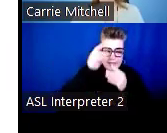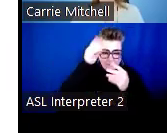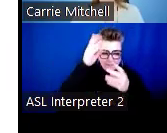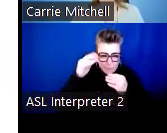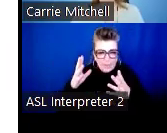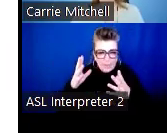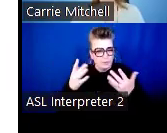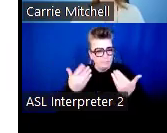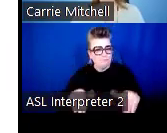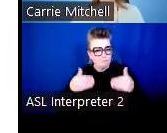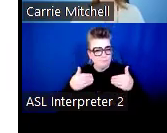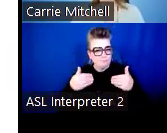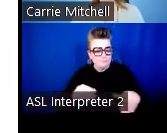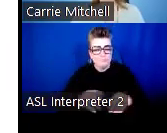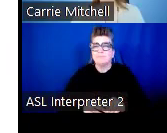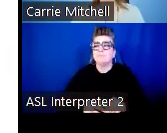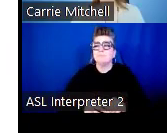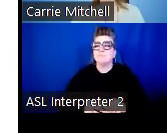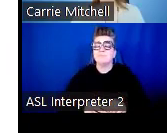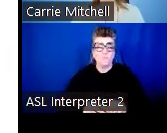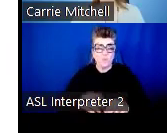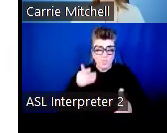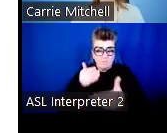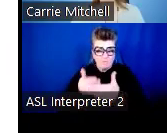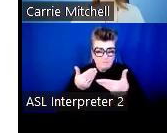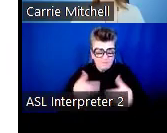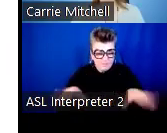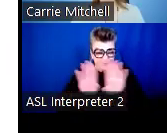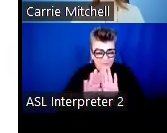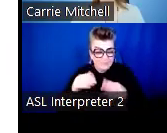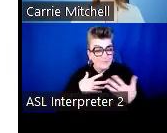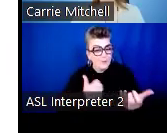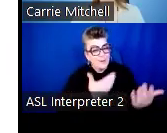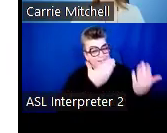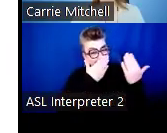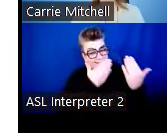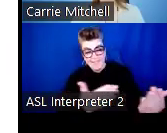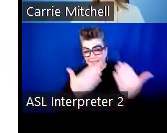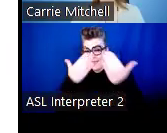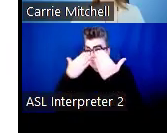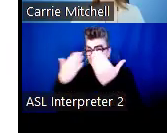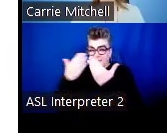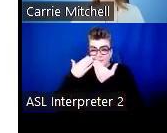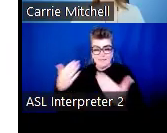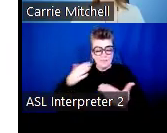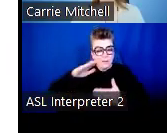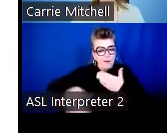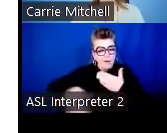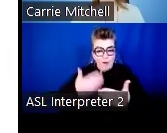So, in closing, I want to sincerely thank all of our attendees for joining us.